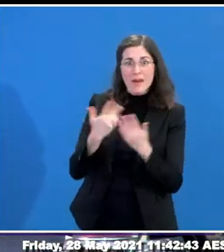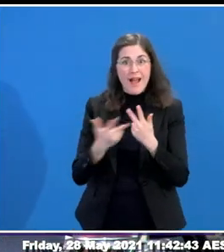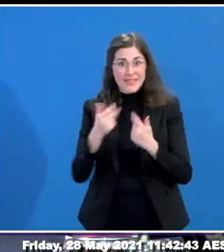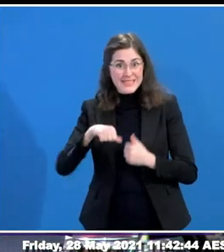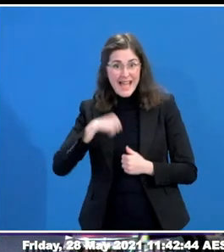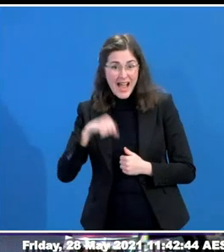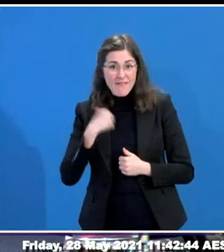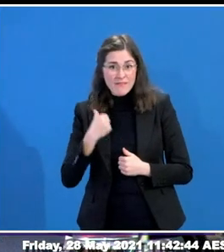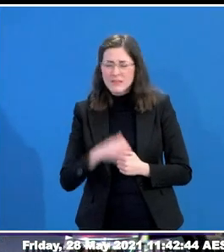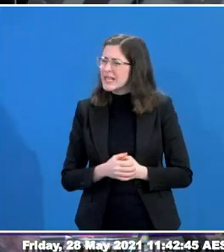Could you repeat that question, please.